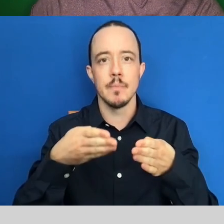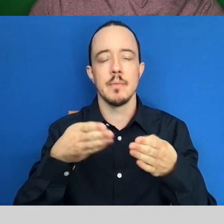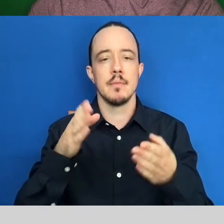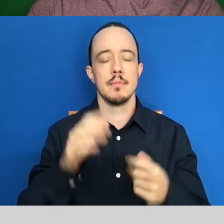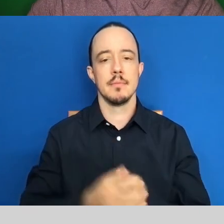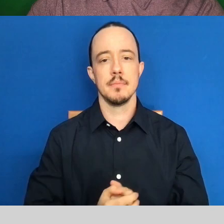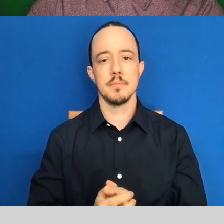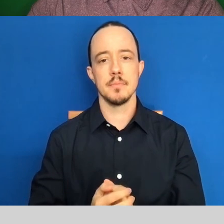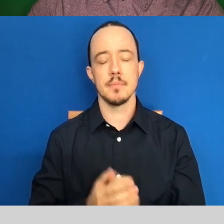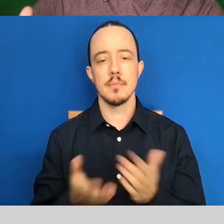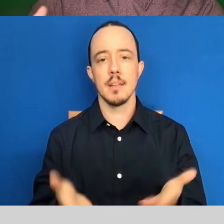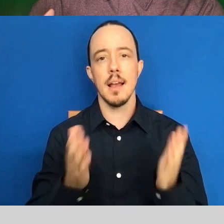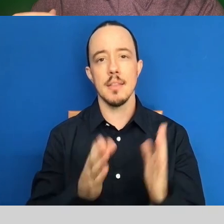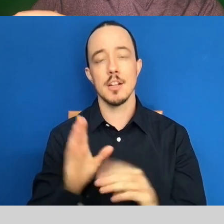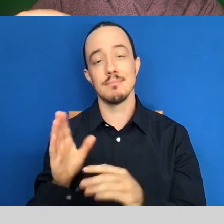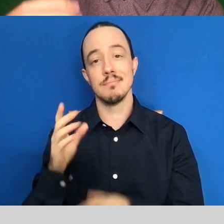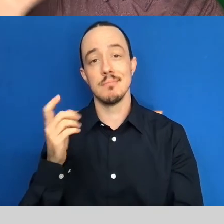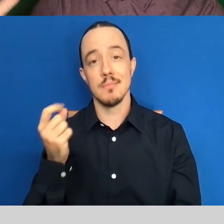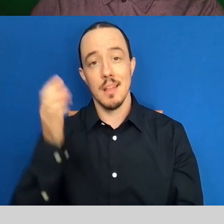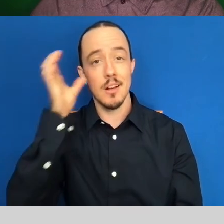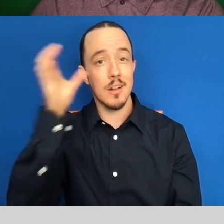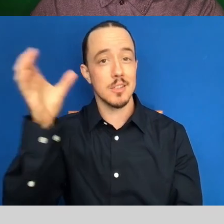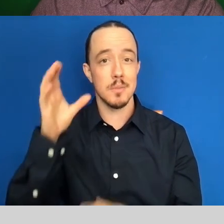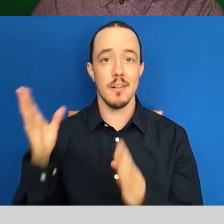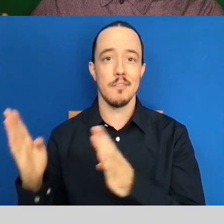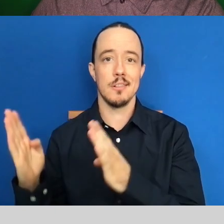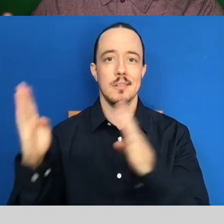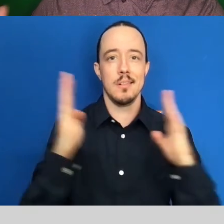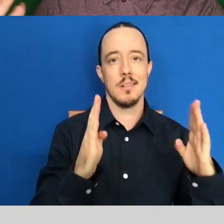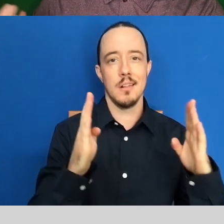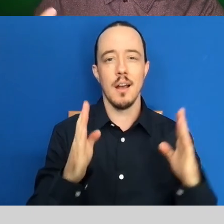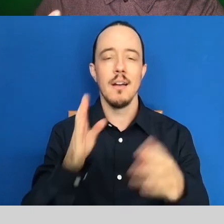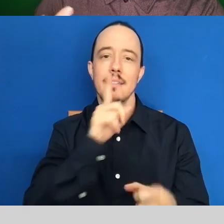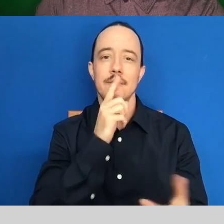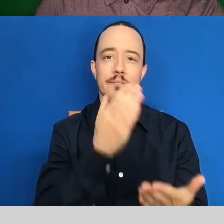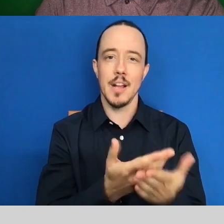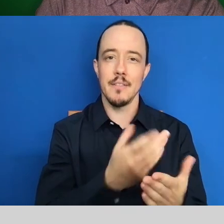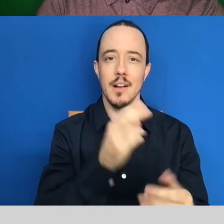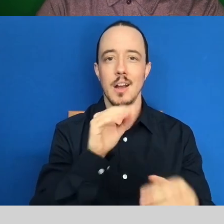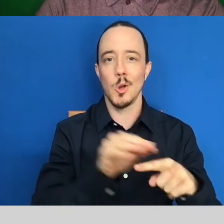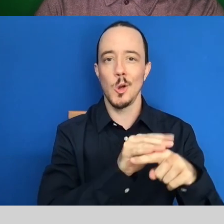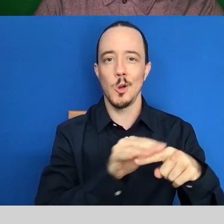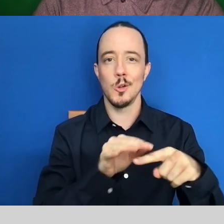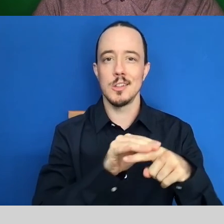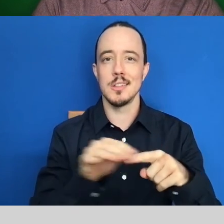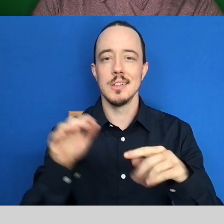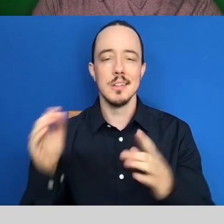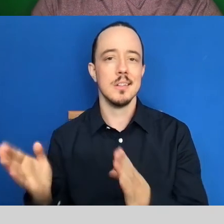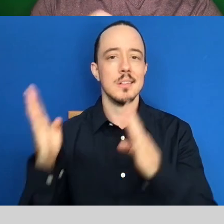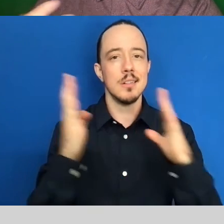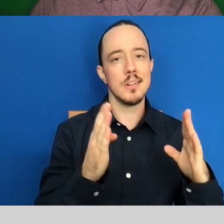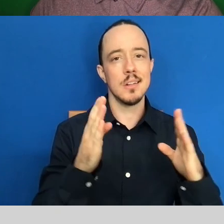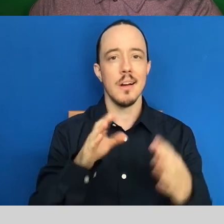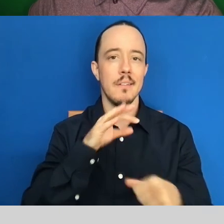to the less obvious issues. And shift left, verify code using analysis in later parts of your development workflow,